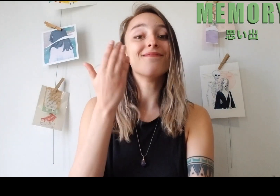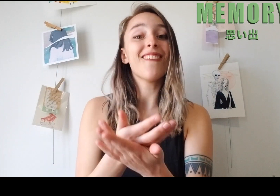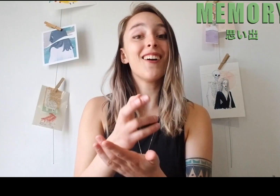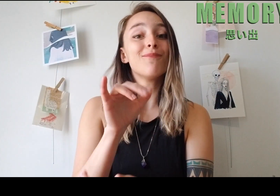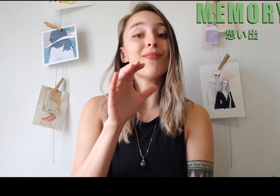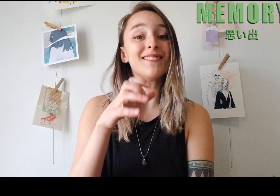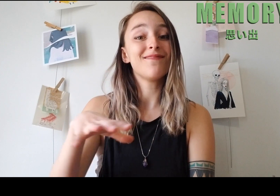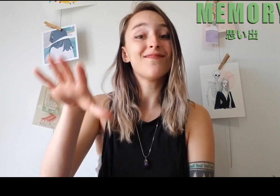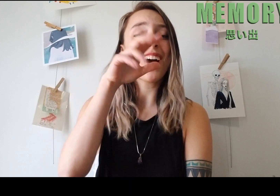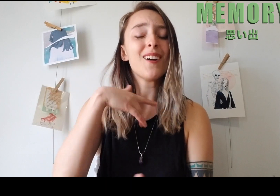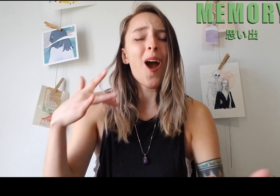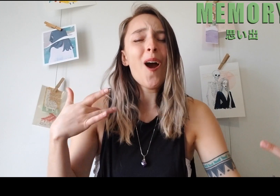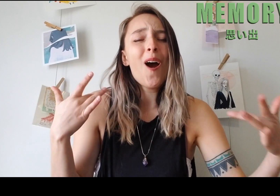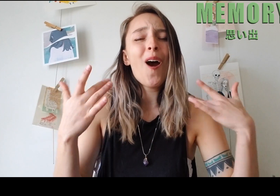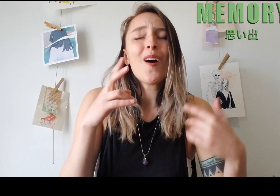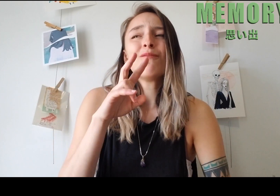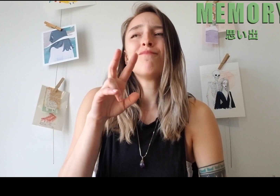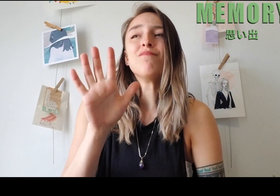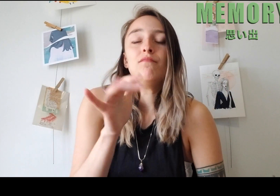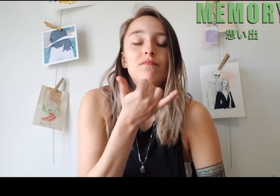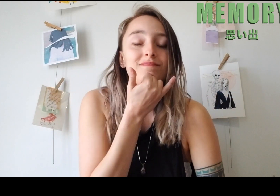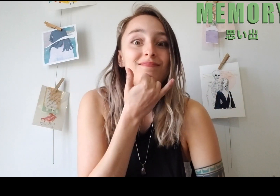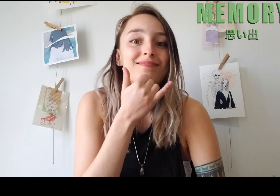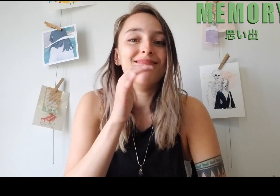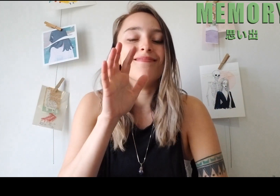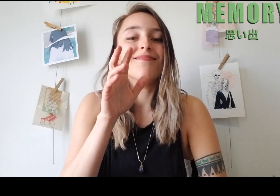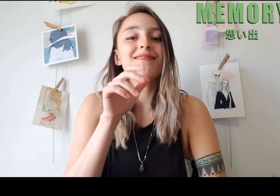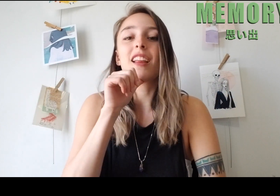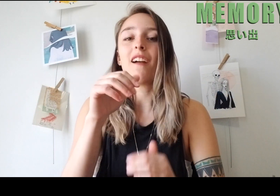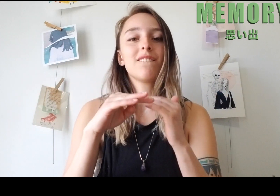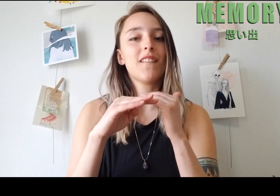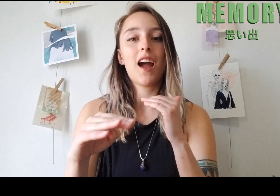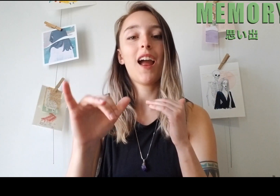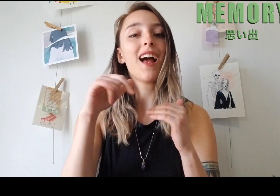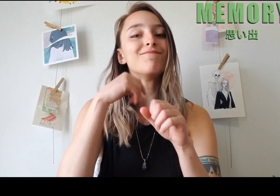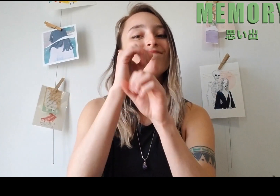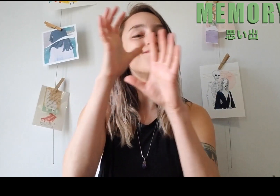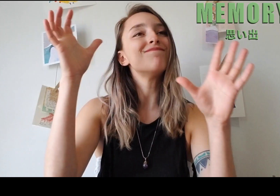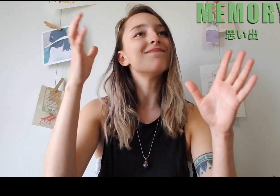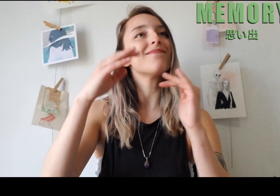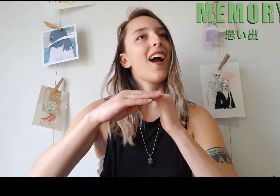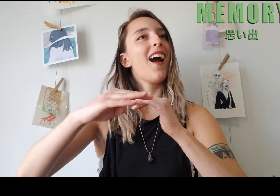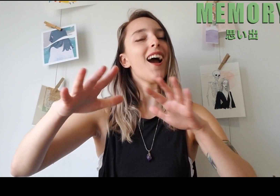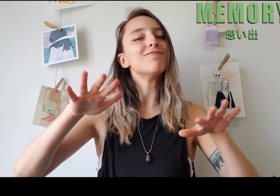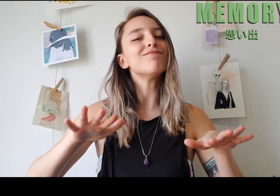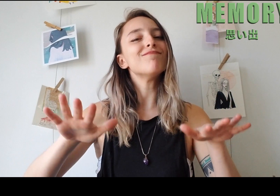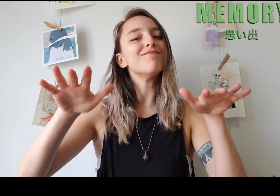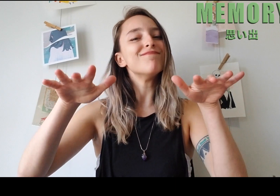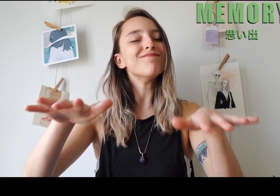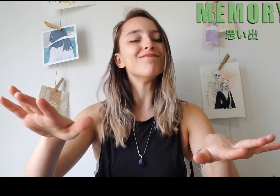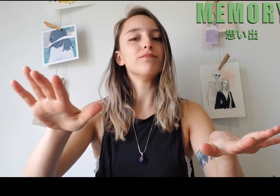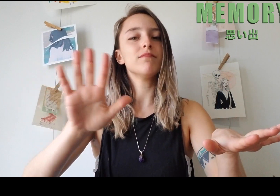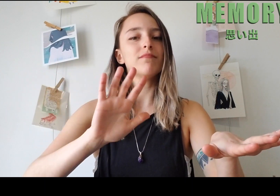When I arrived to the place where I planned to ride the bike, I was thrilled but... whoops! To my surprise it wasn't flat like I had imagined it was.